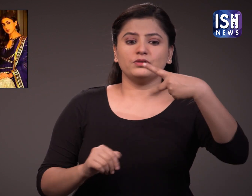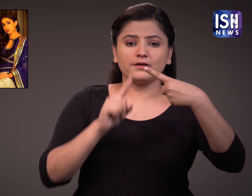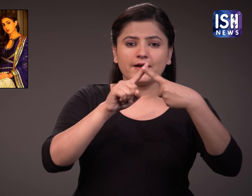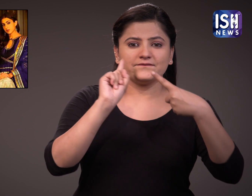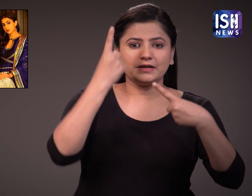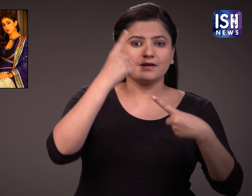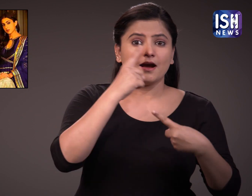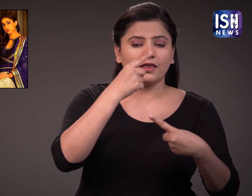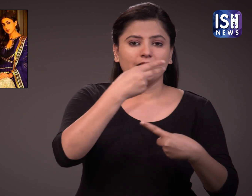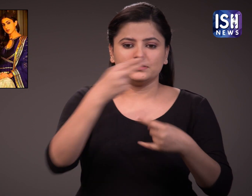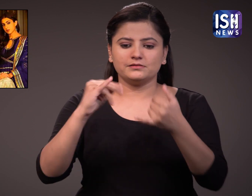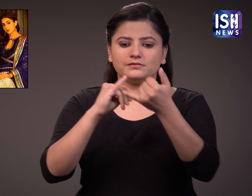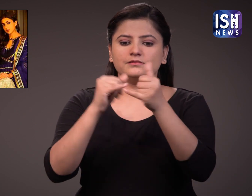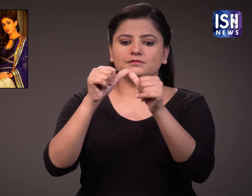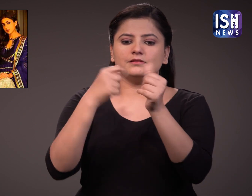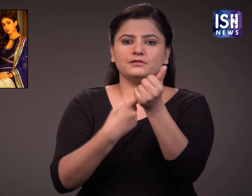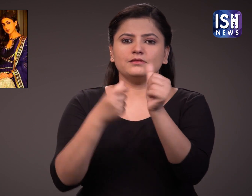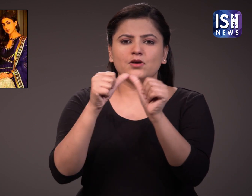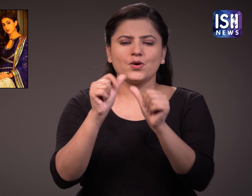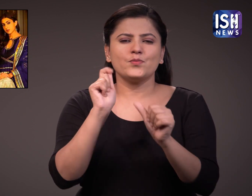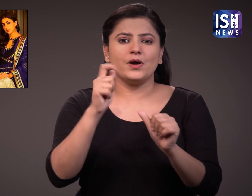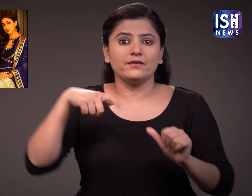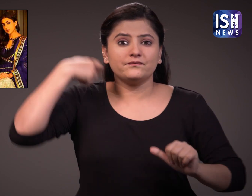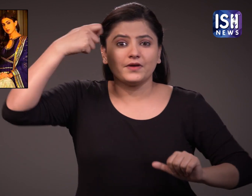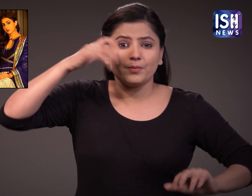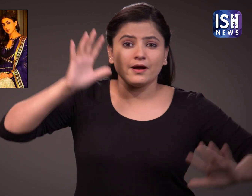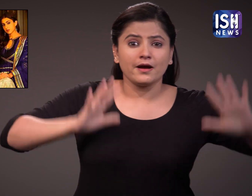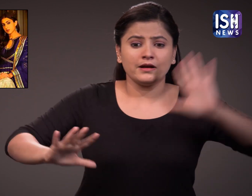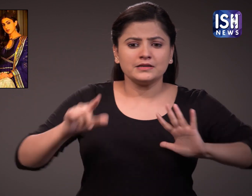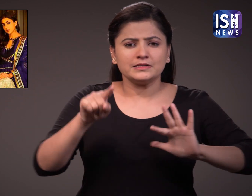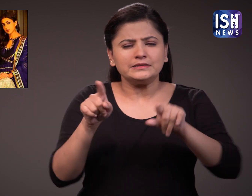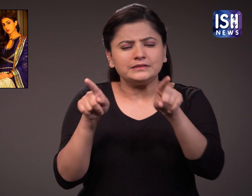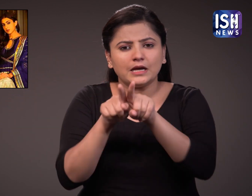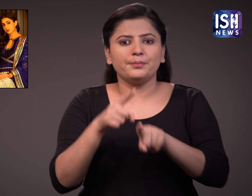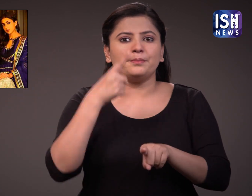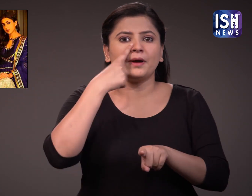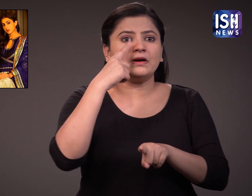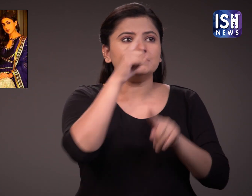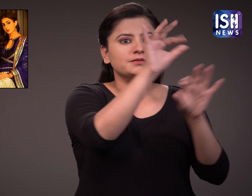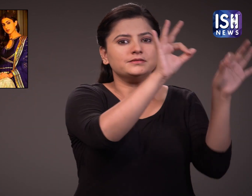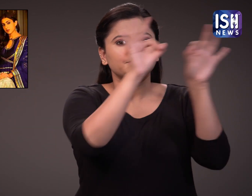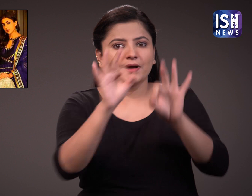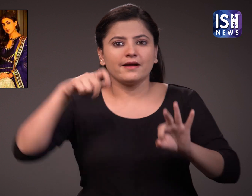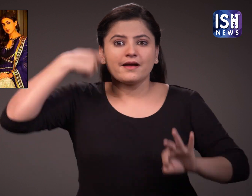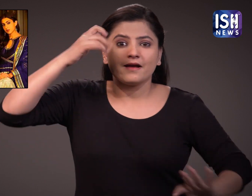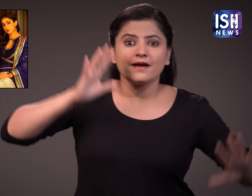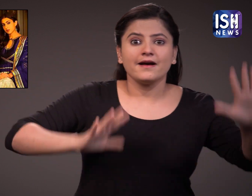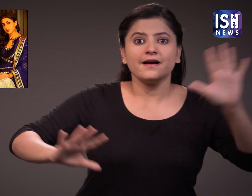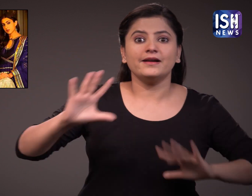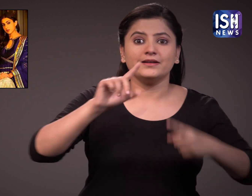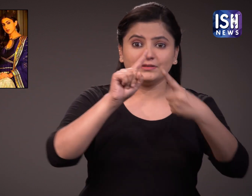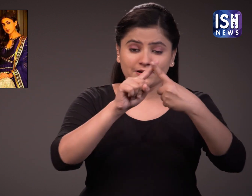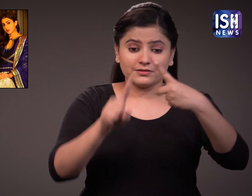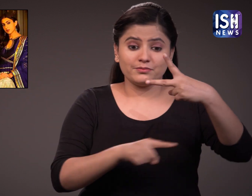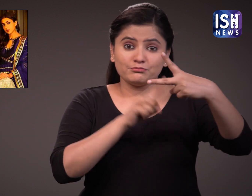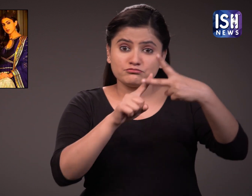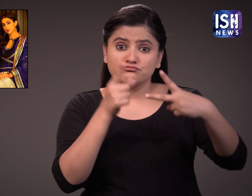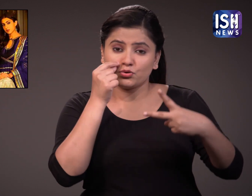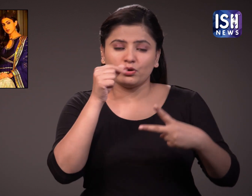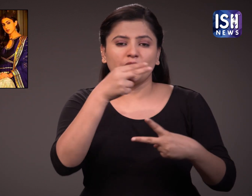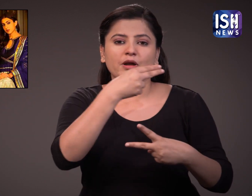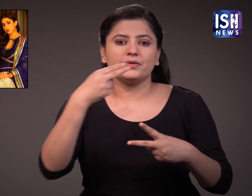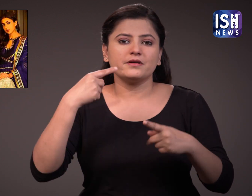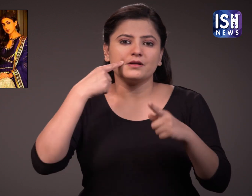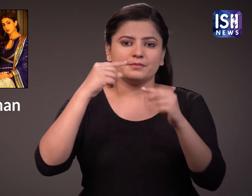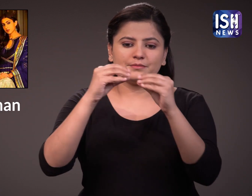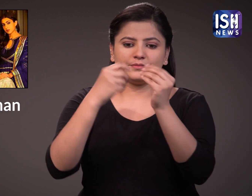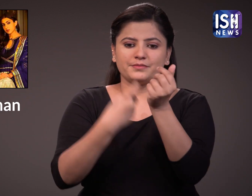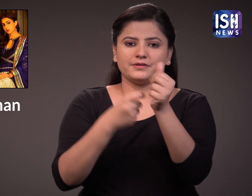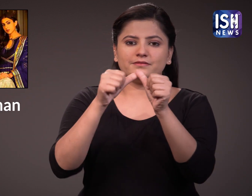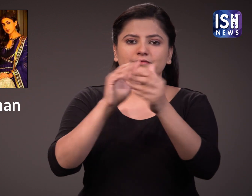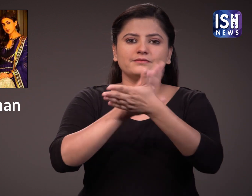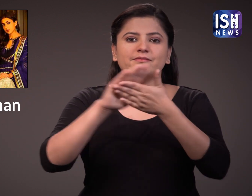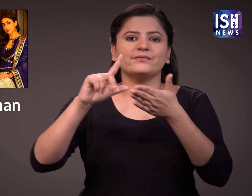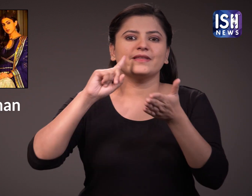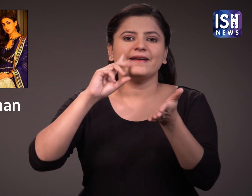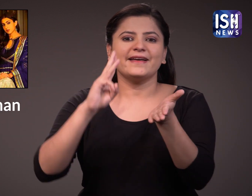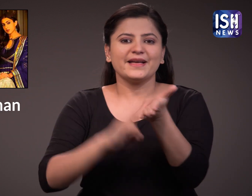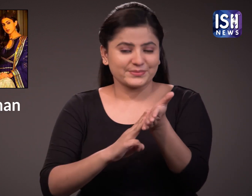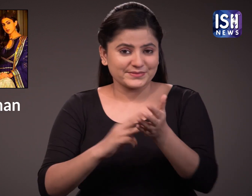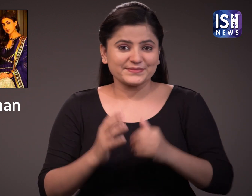Sara Ali Khan, an actress like her parents, and Ibrahim.